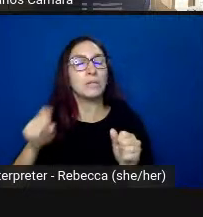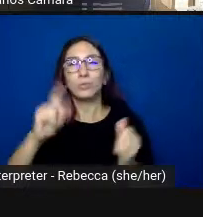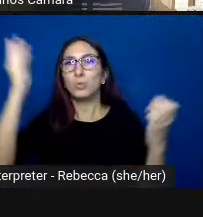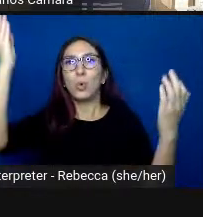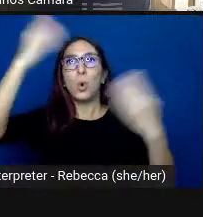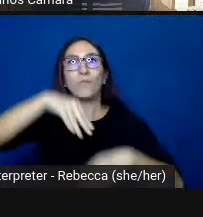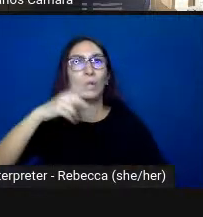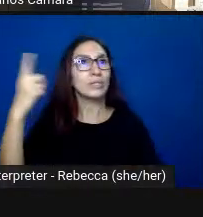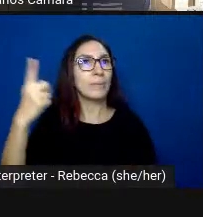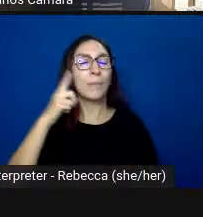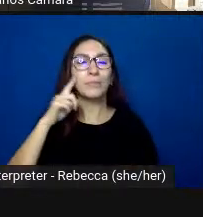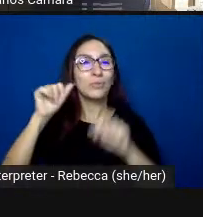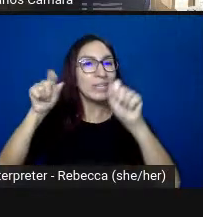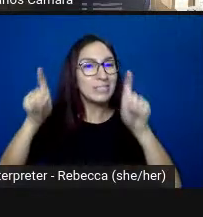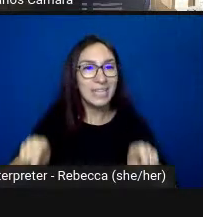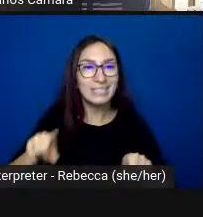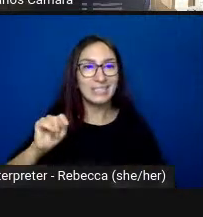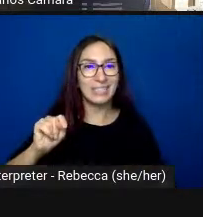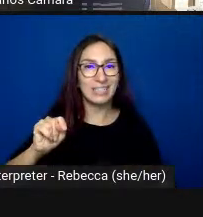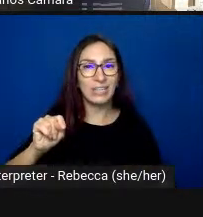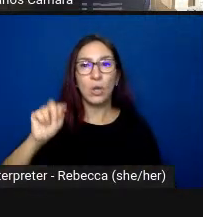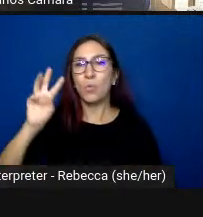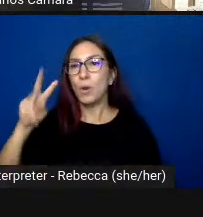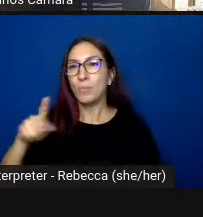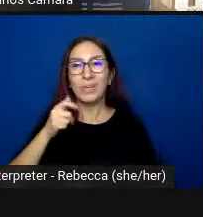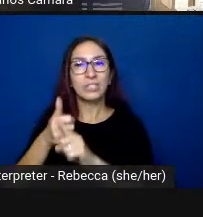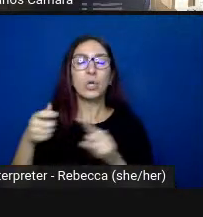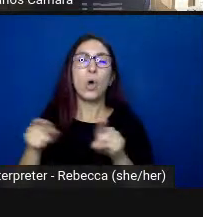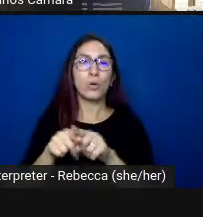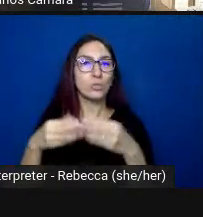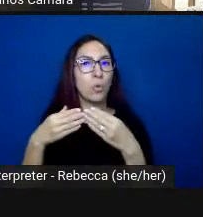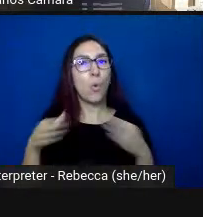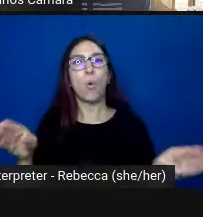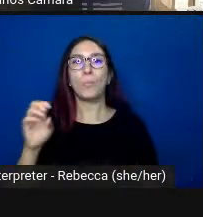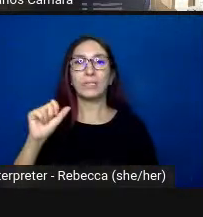You might oversee something. But you can test it.